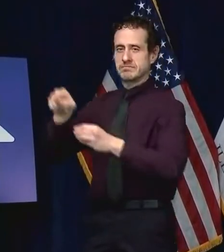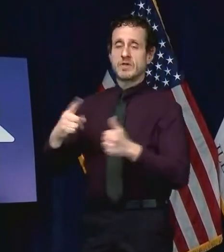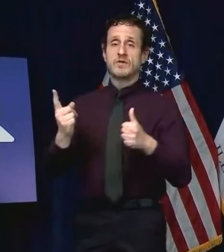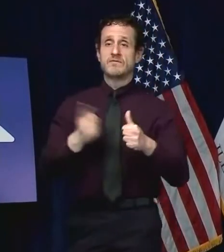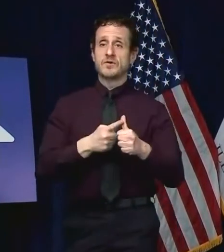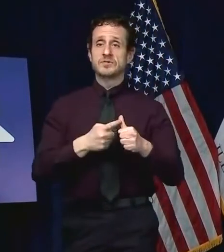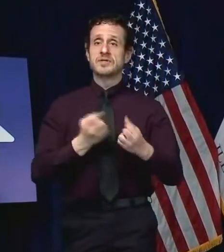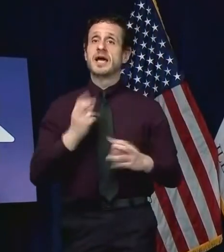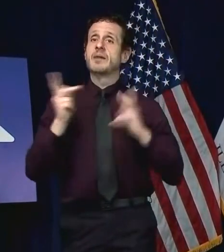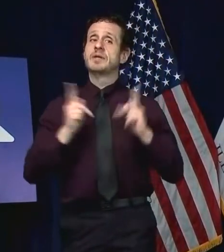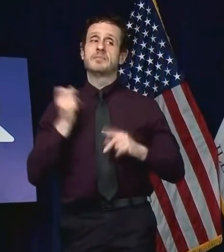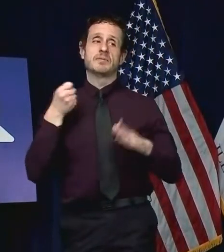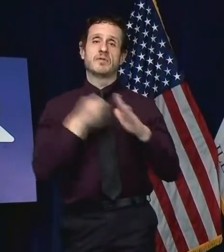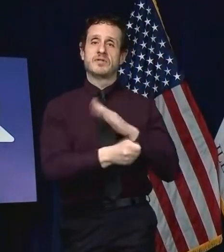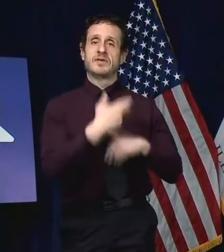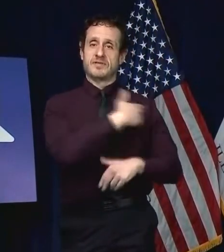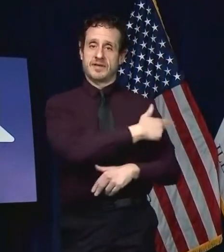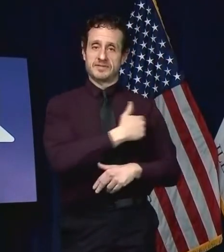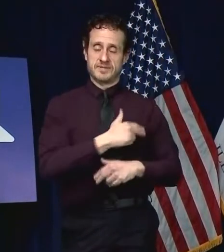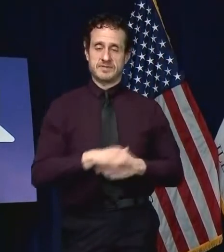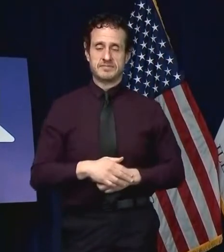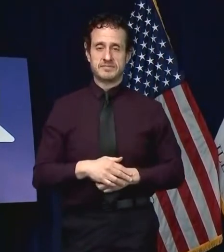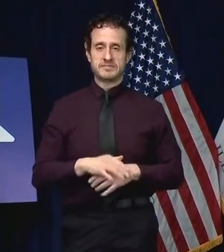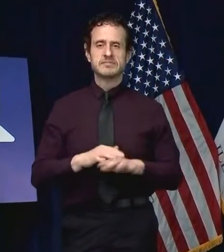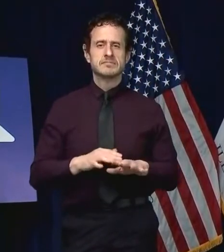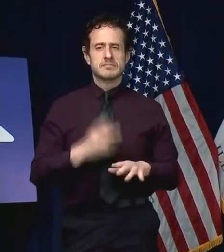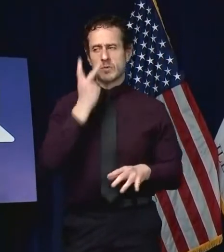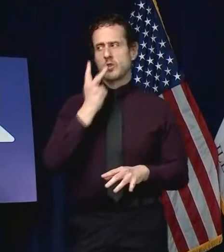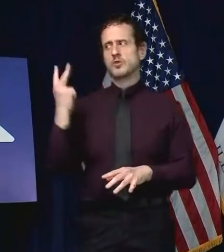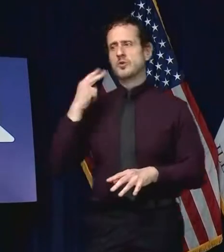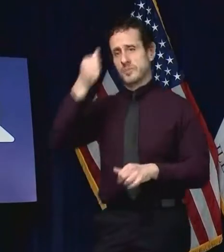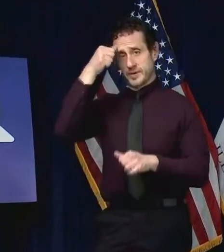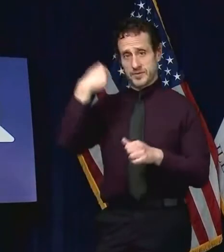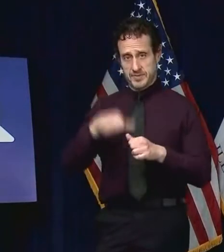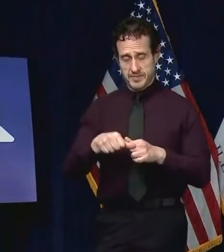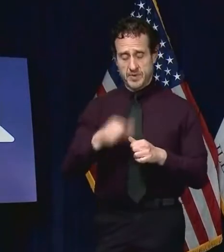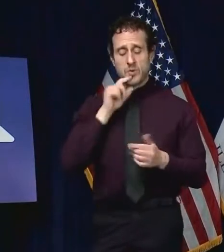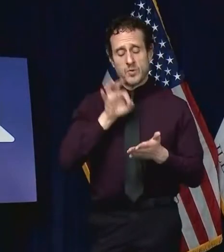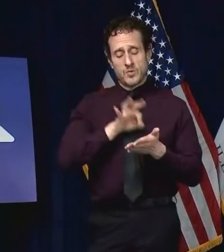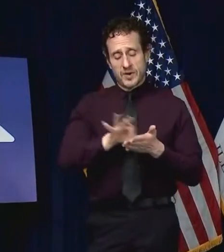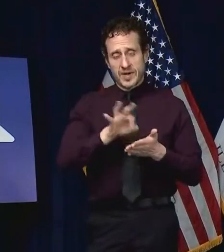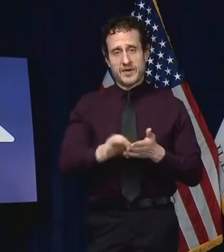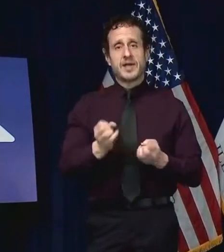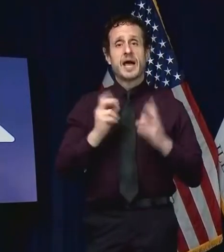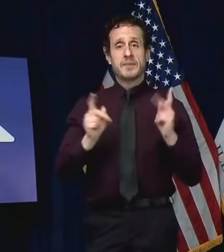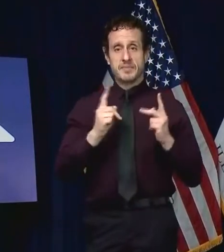It's updated daily first our hospitalization data. To remind you this is a to remind count of To remind the number of This you.